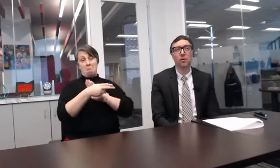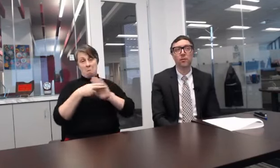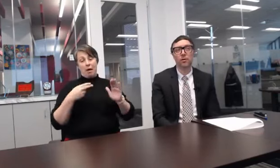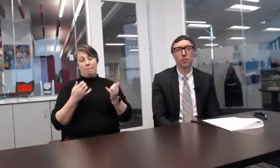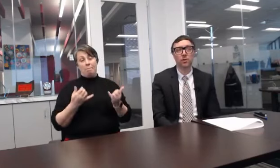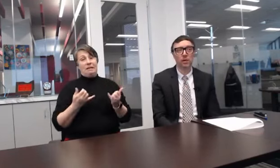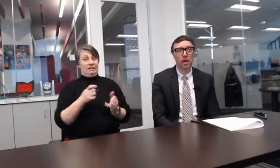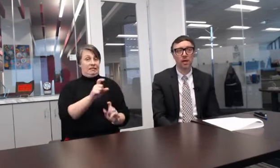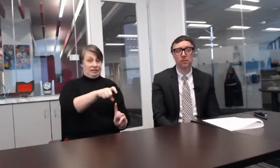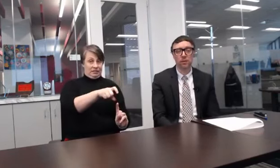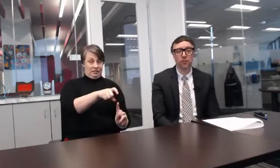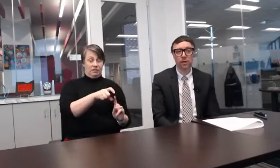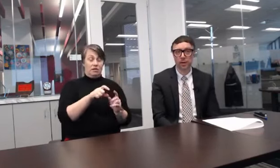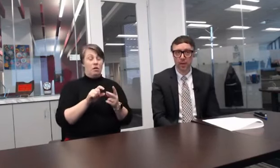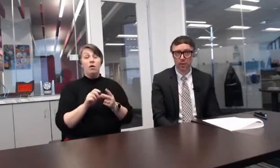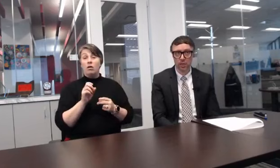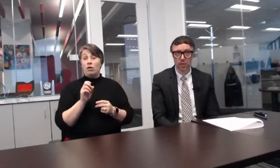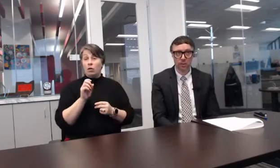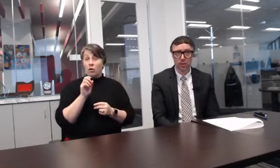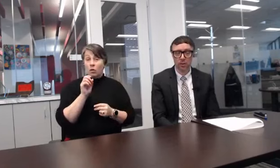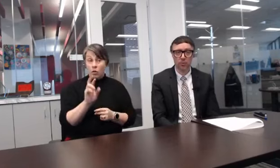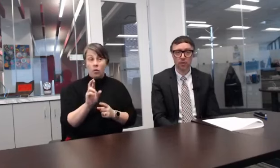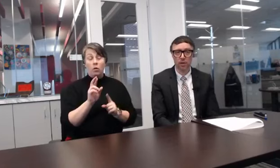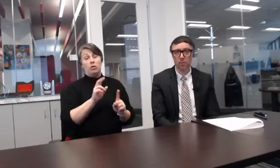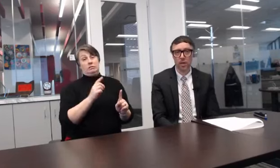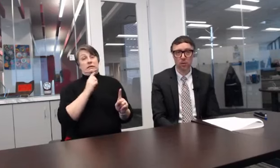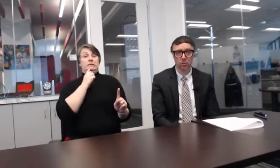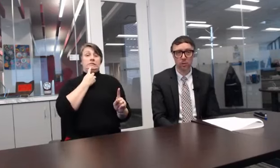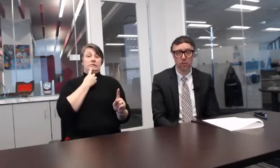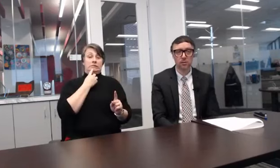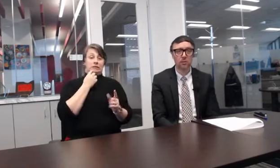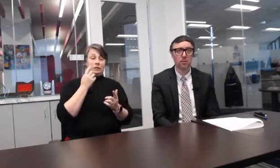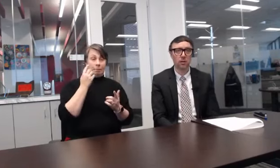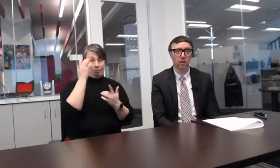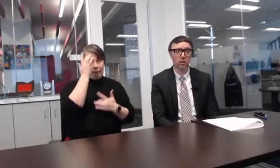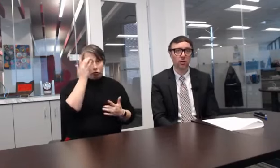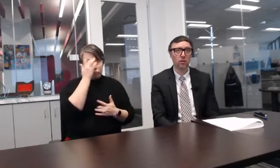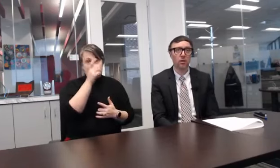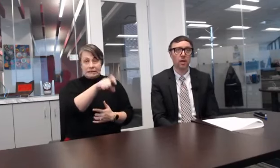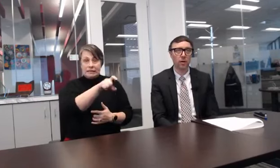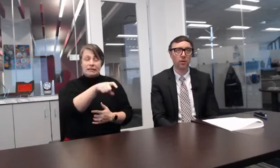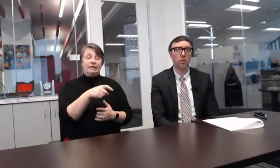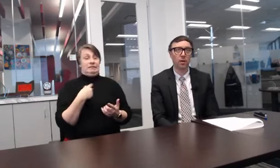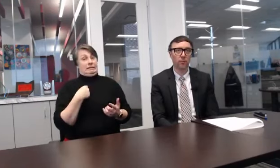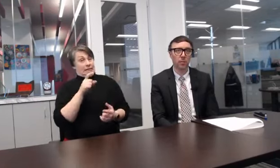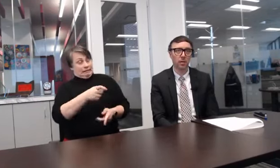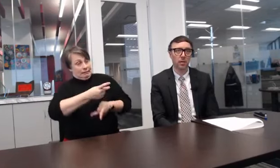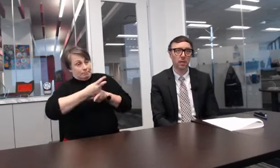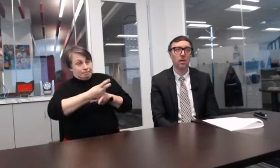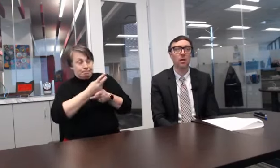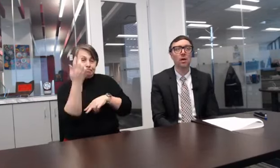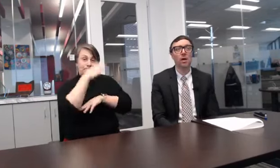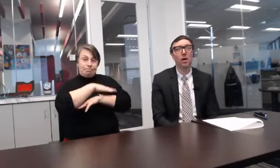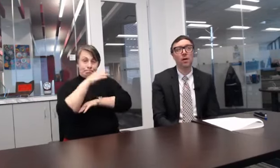If the person has significant care needs, or life threatening medical needs, another category of Immediate Need,